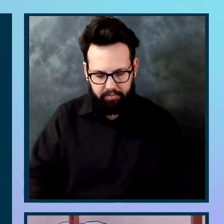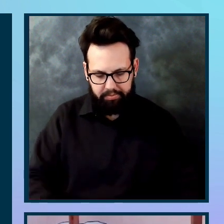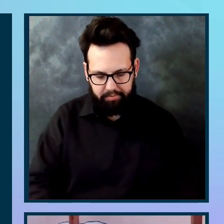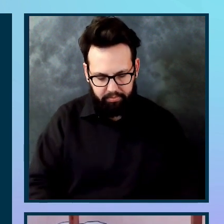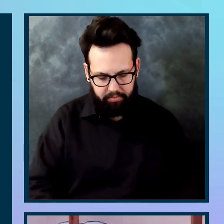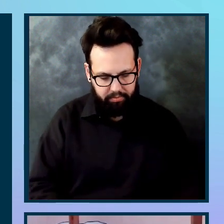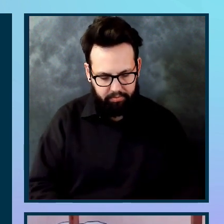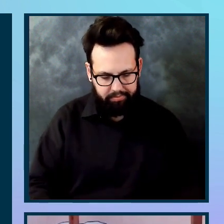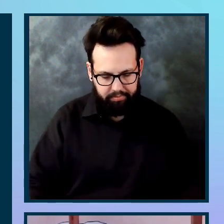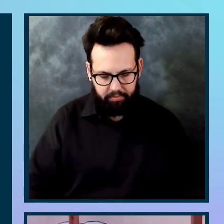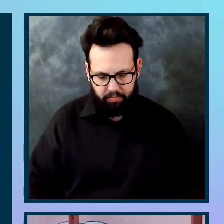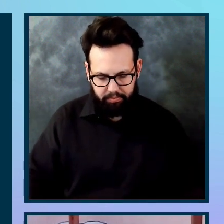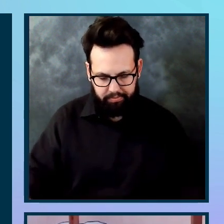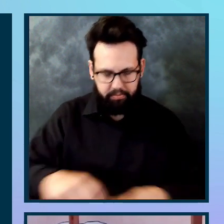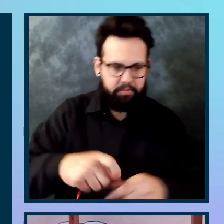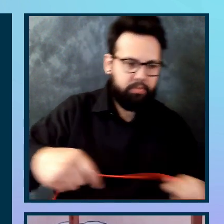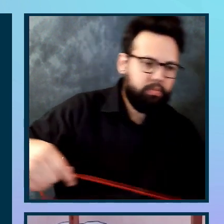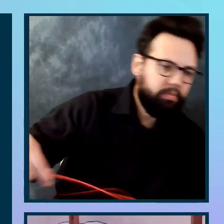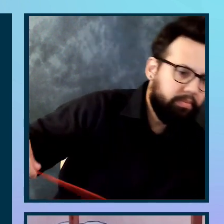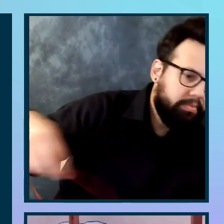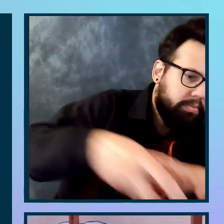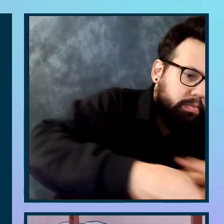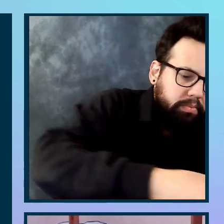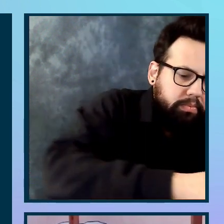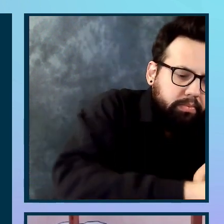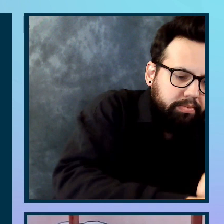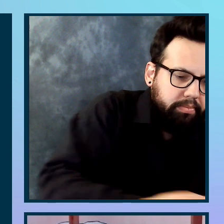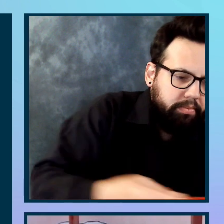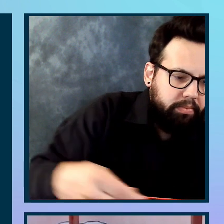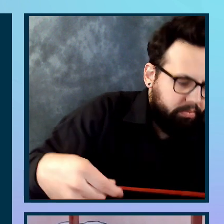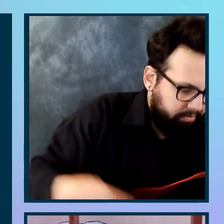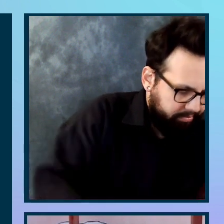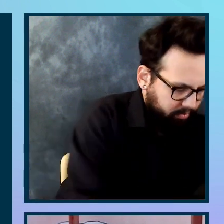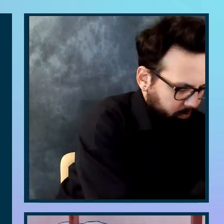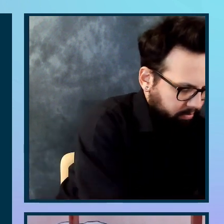there's a heading that says Log in. Then there's an error message that says the error: